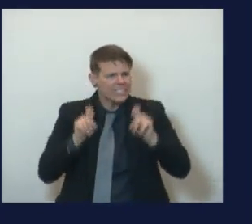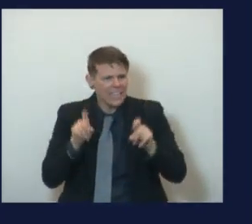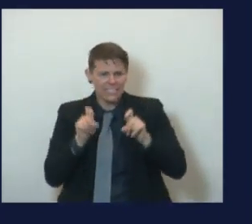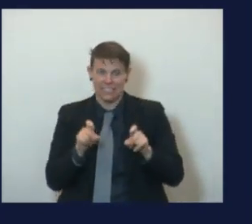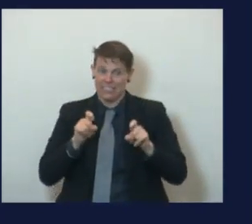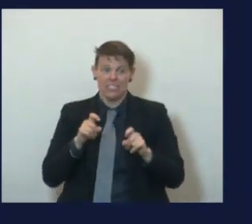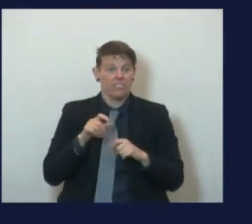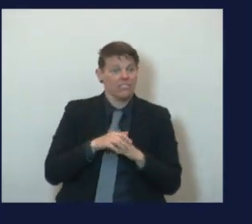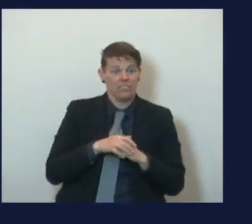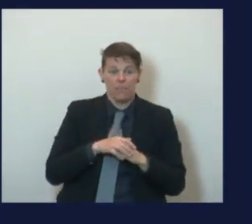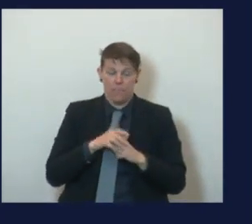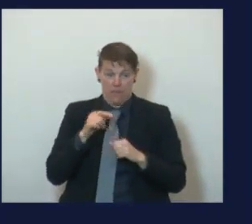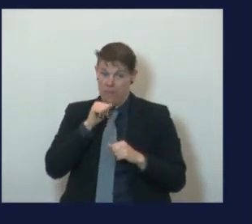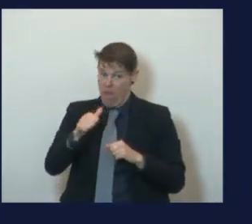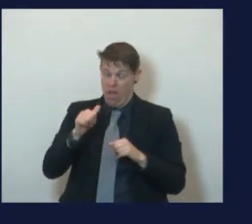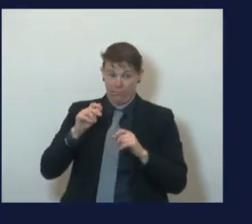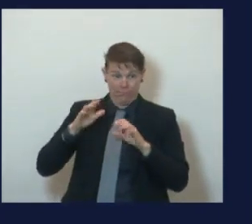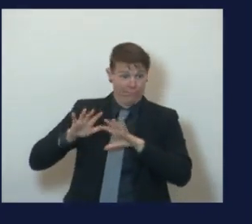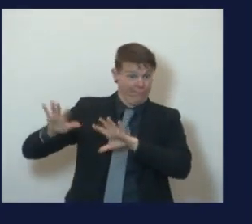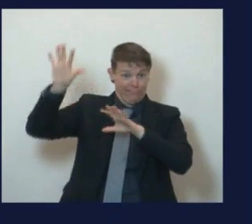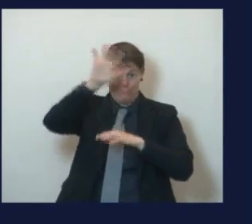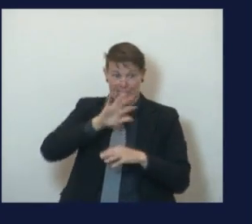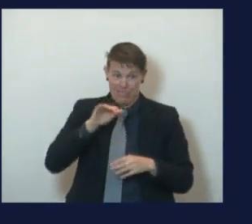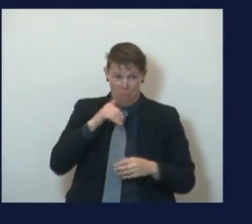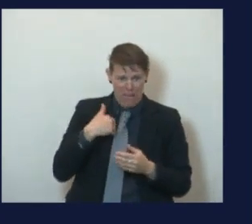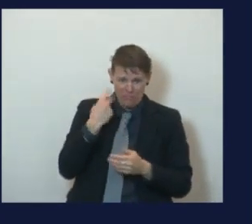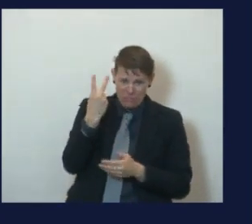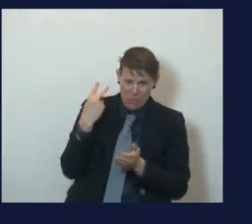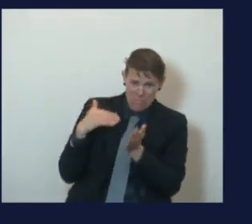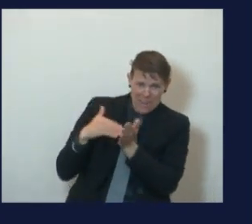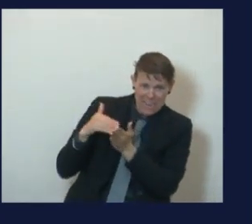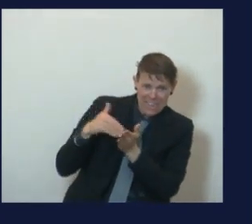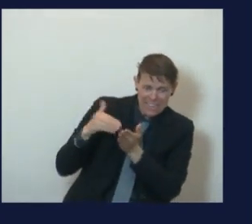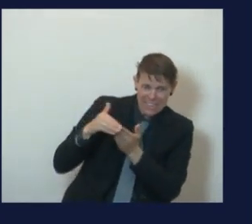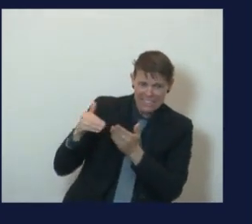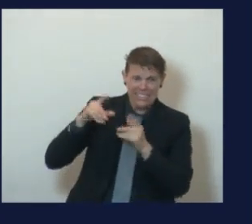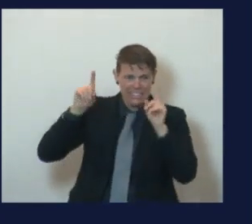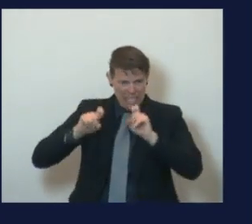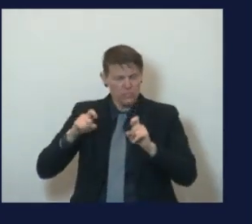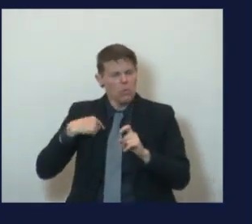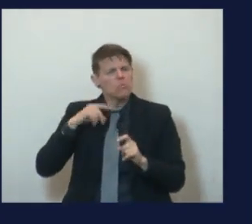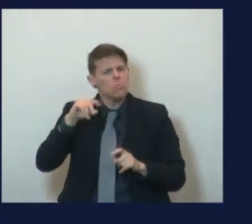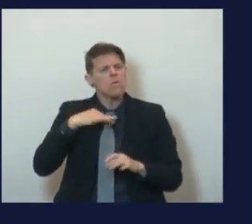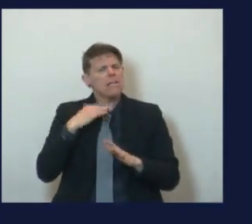HE HAVE THE OPPORTUNITY TO KEEP EXPANDING OUR TESTING. IT IS NOT UNIVERSAL.